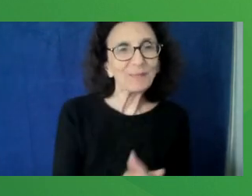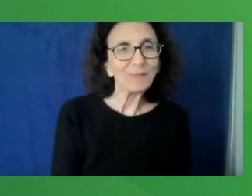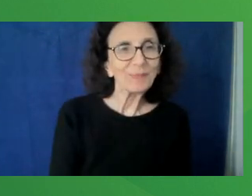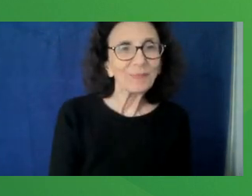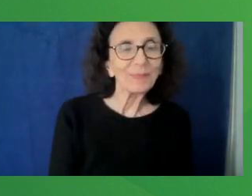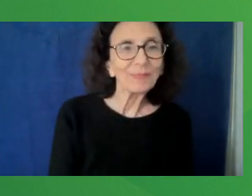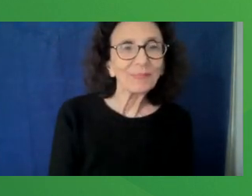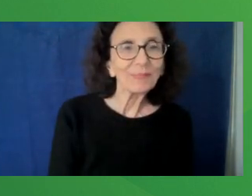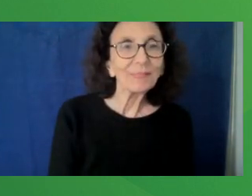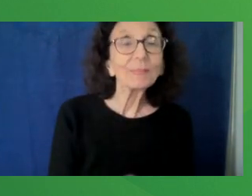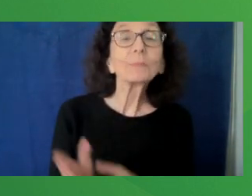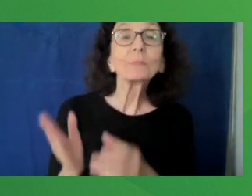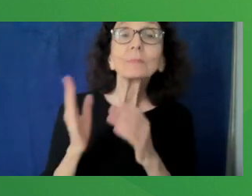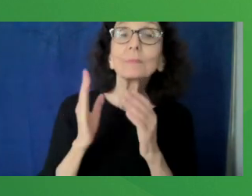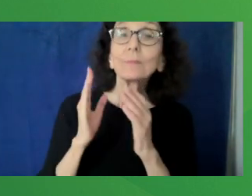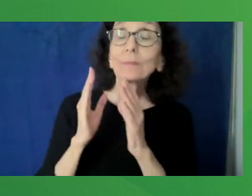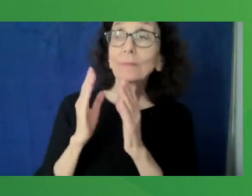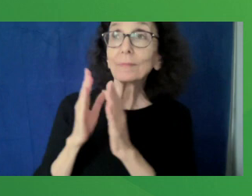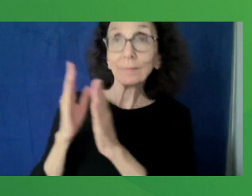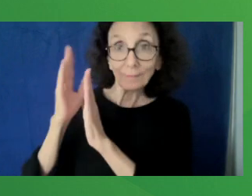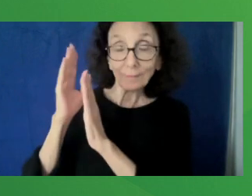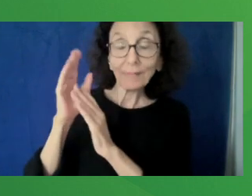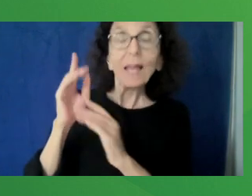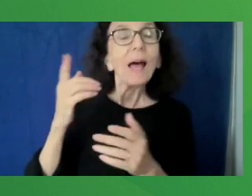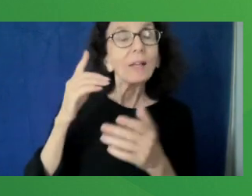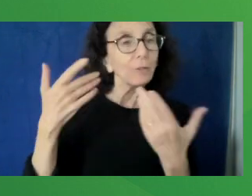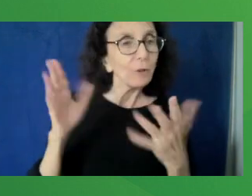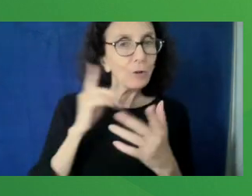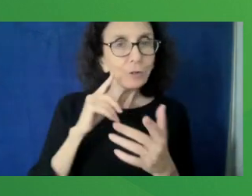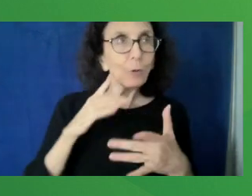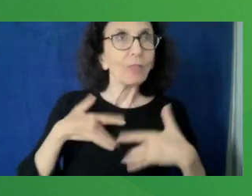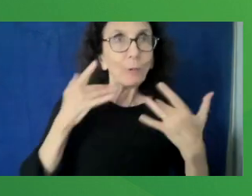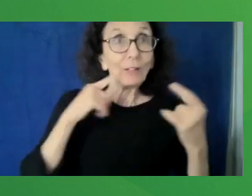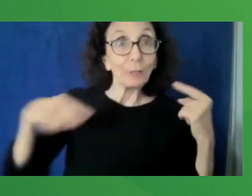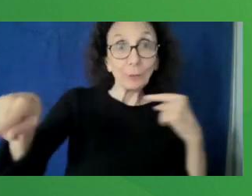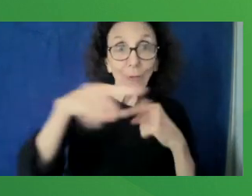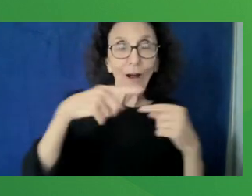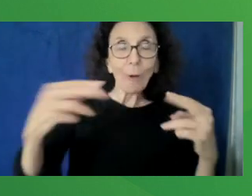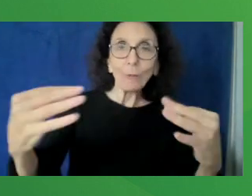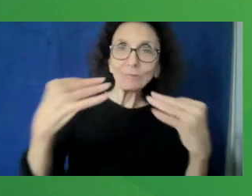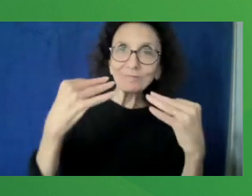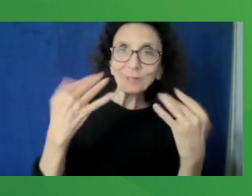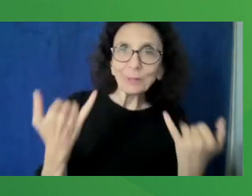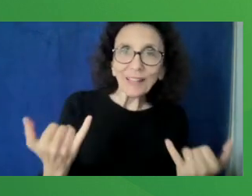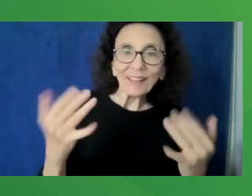So, as you've heard, we're thrilled to have you with us today for this session. We're going to